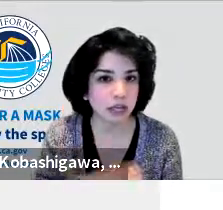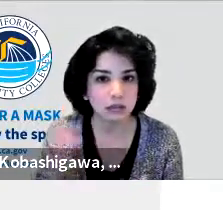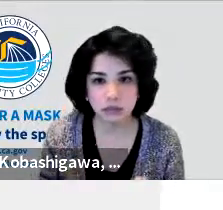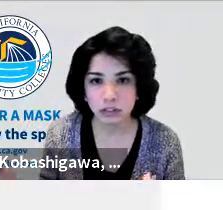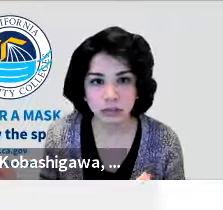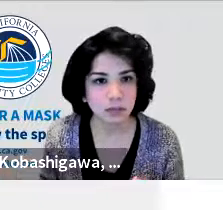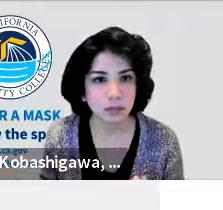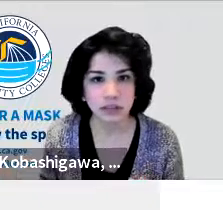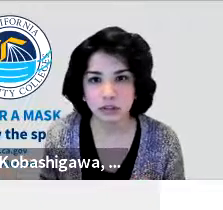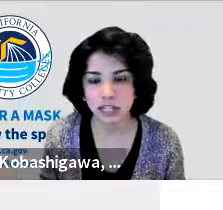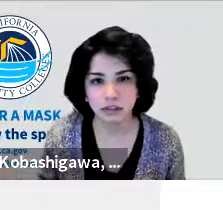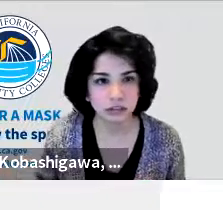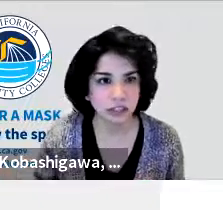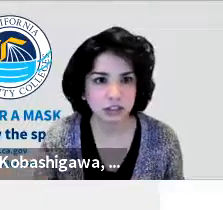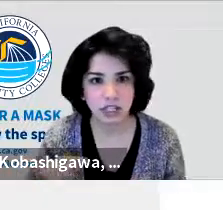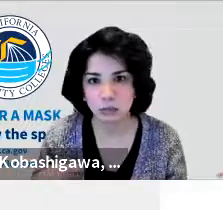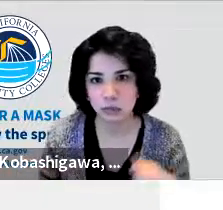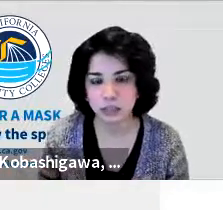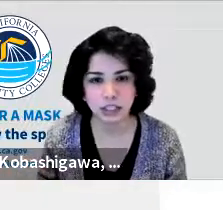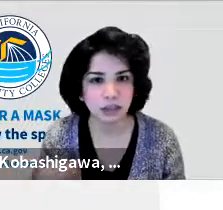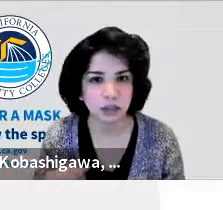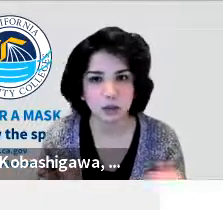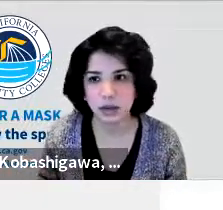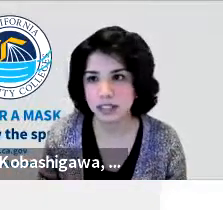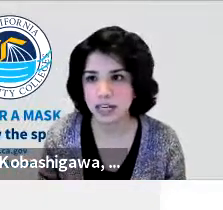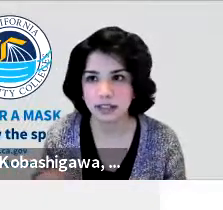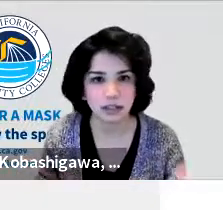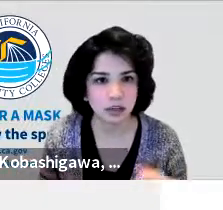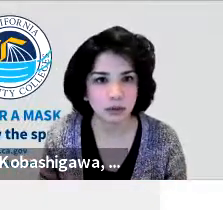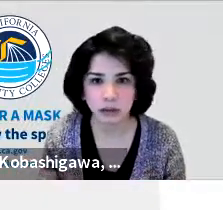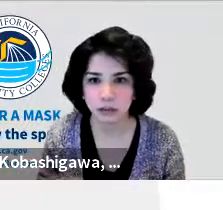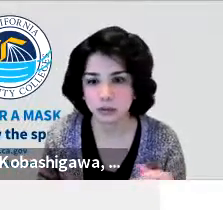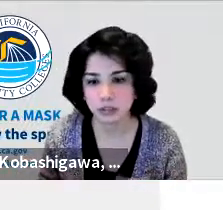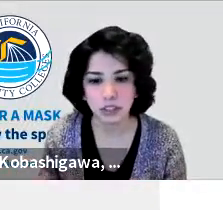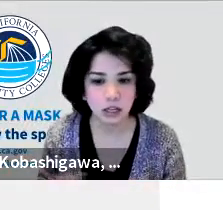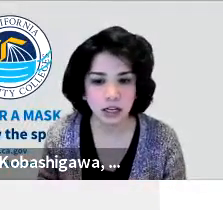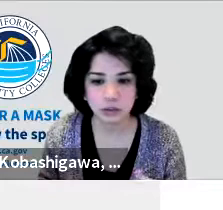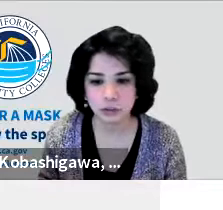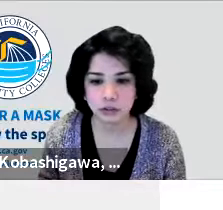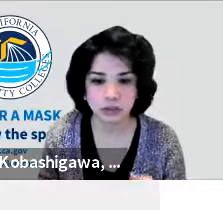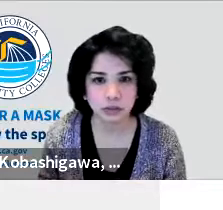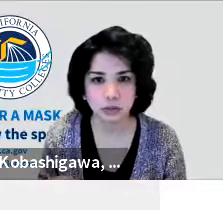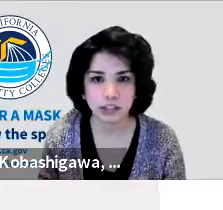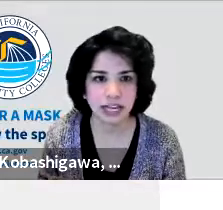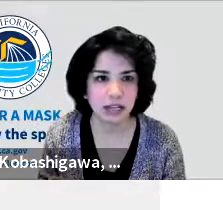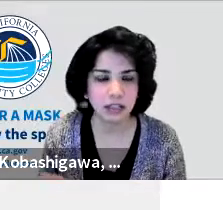not, you know, supplemental that you know, I just kind of pulled in a couple websites and a couple articles for students to read that